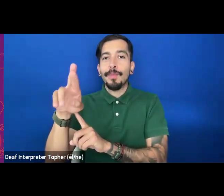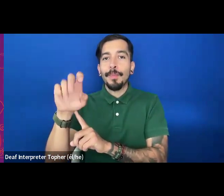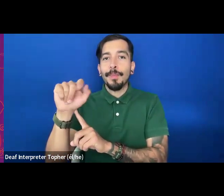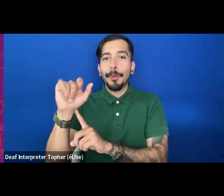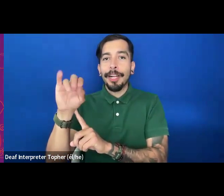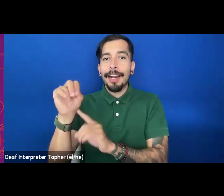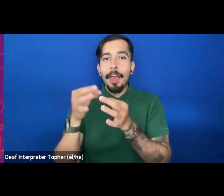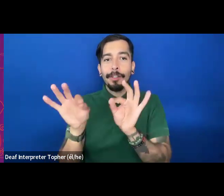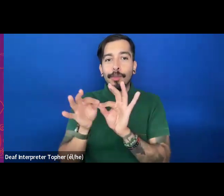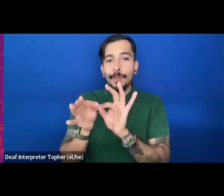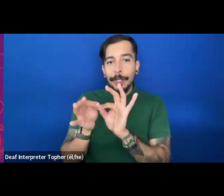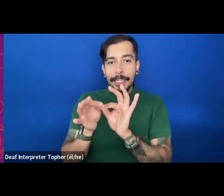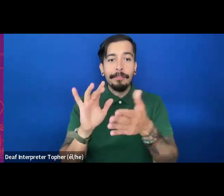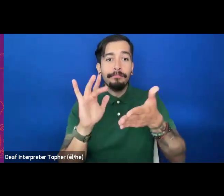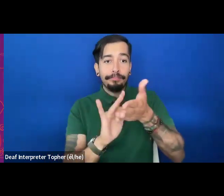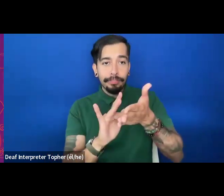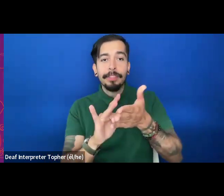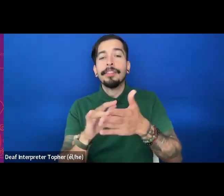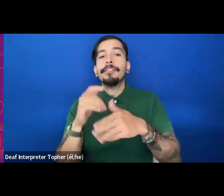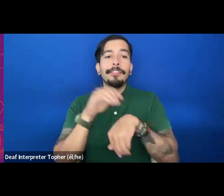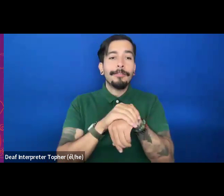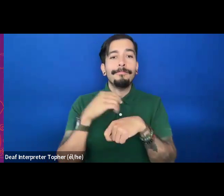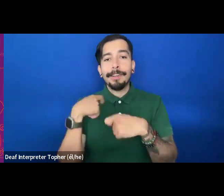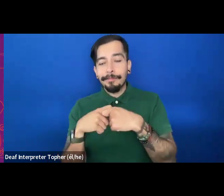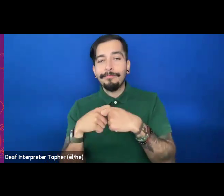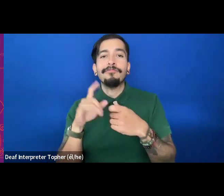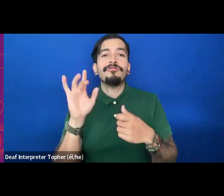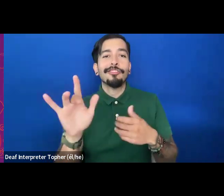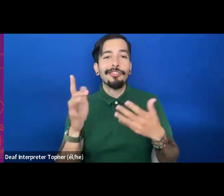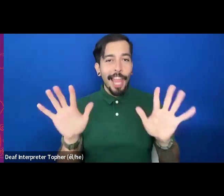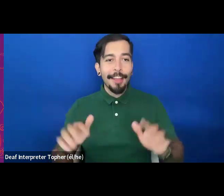If the dot say More don't appear on your smartphone,